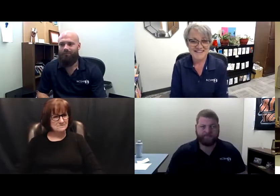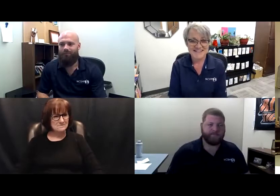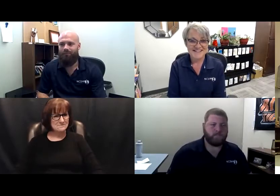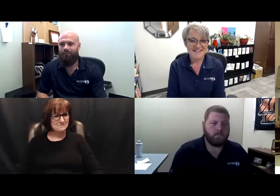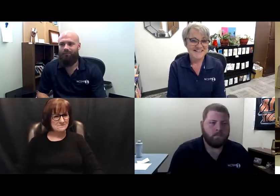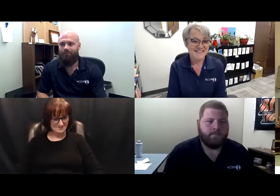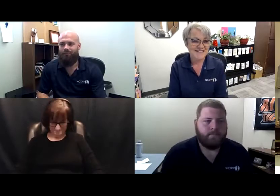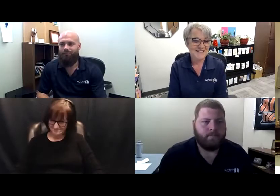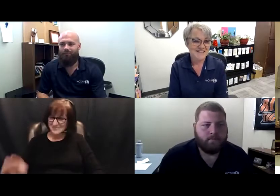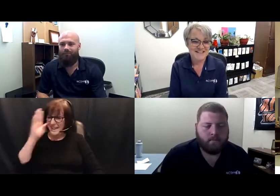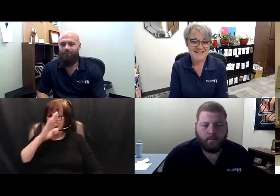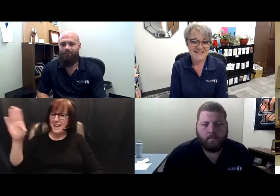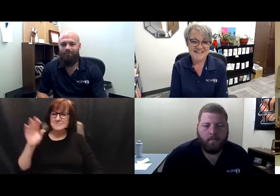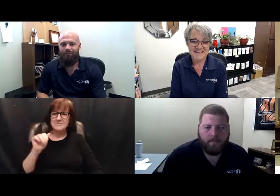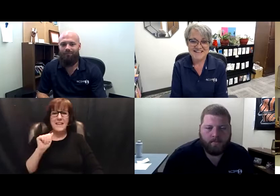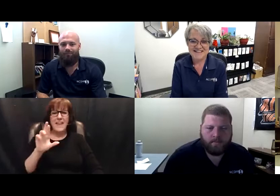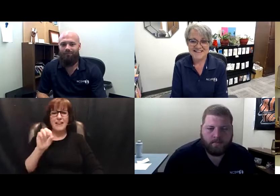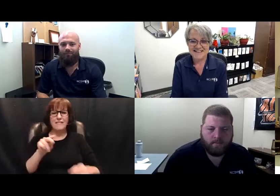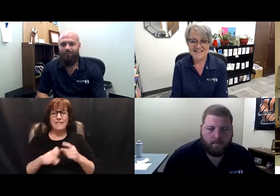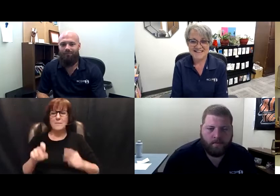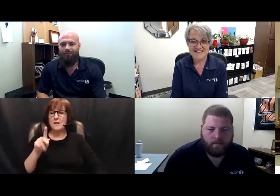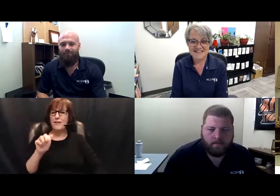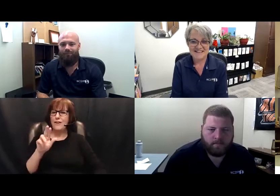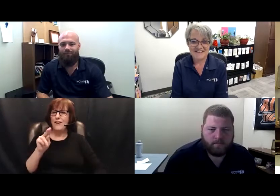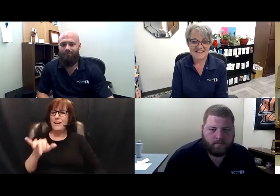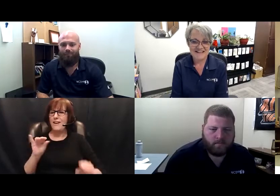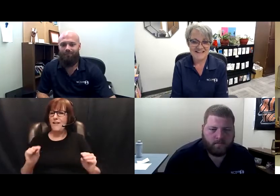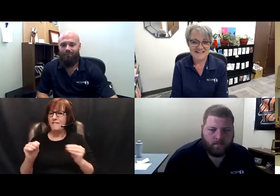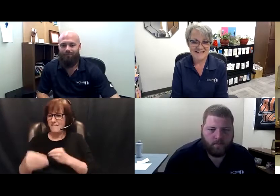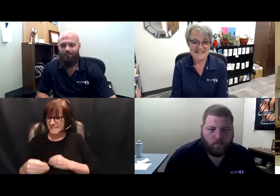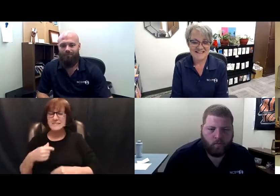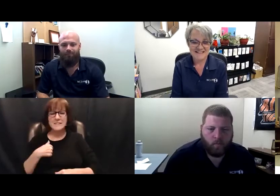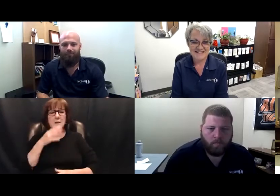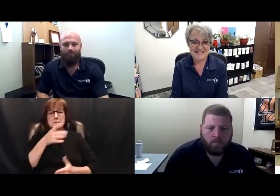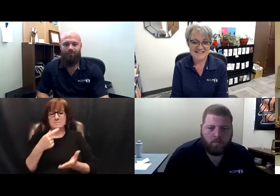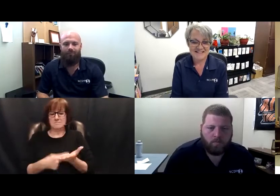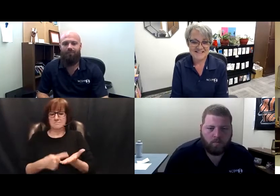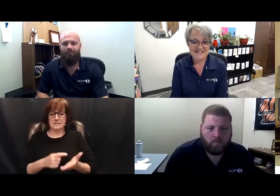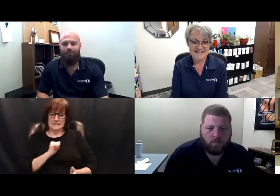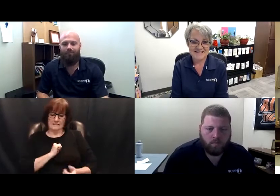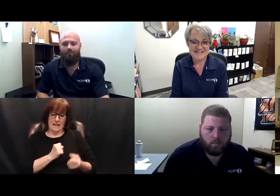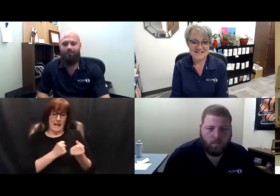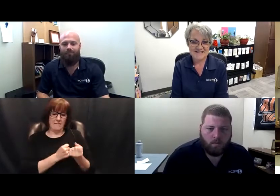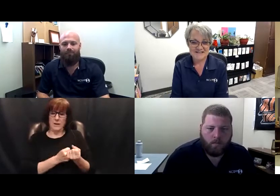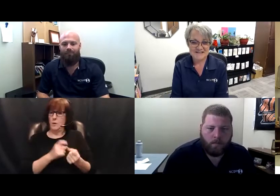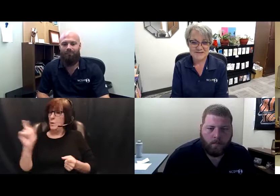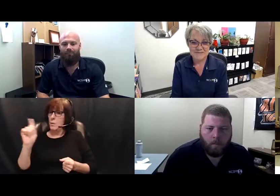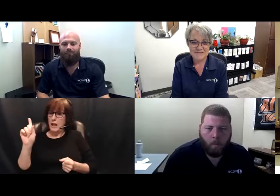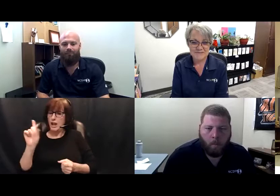Hello I'm Aaron from the Kearney office I'm going to discuss self-advocating with your family. It can be both